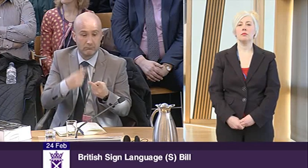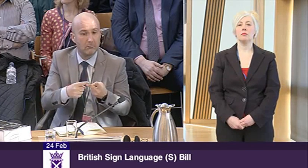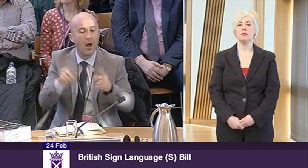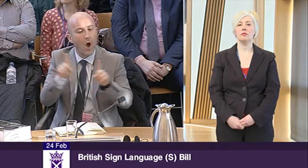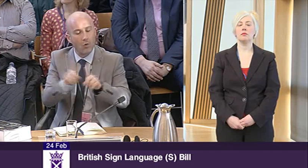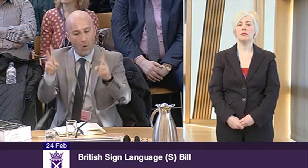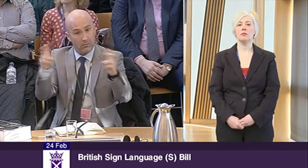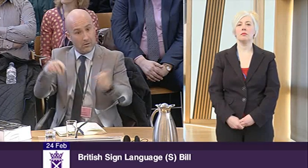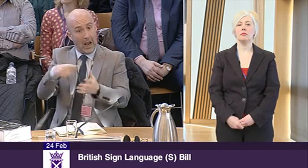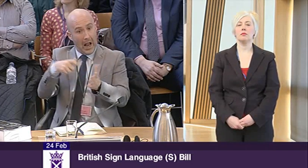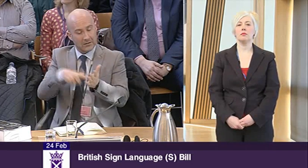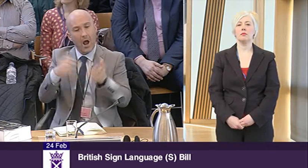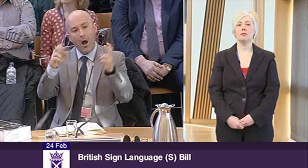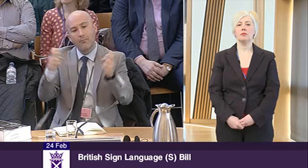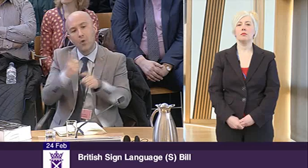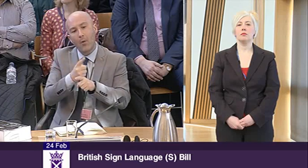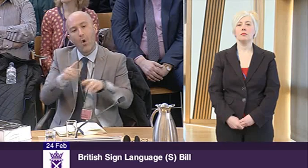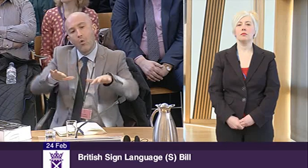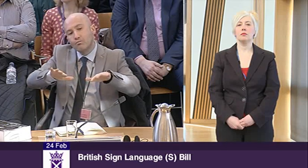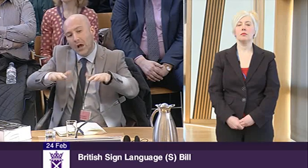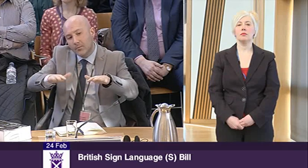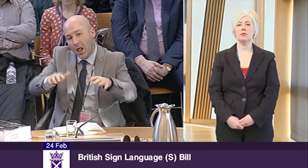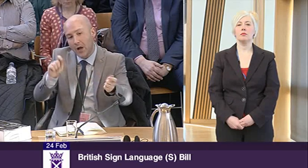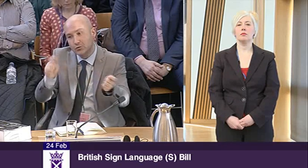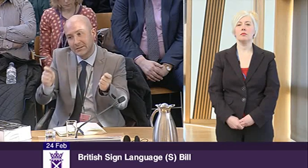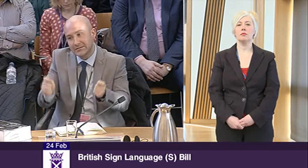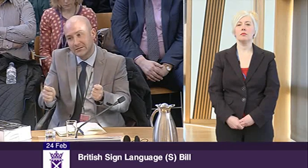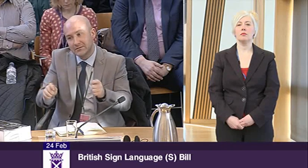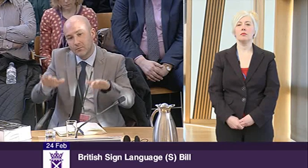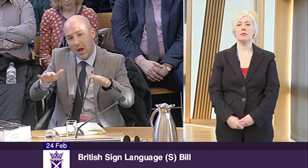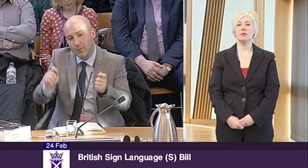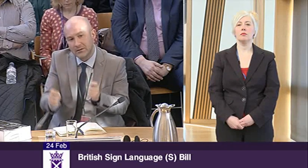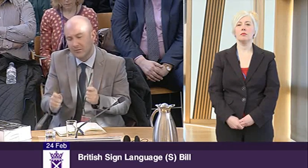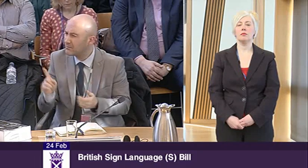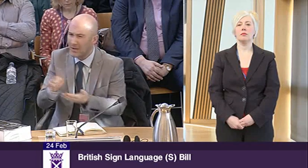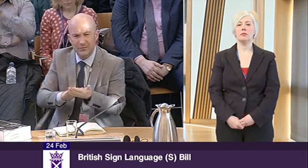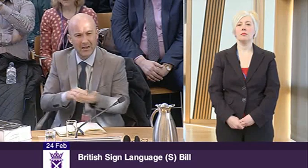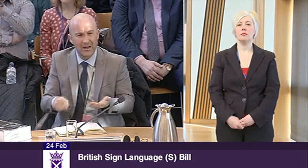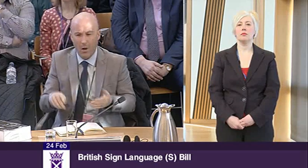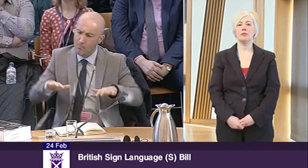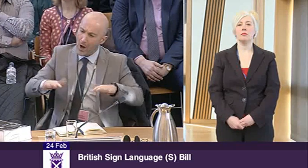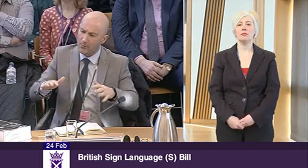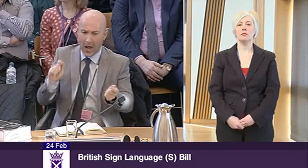have to find ways of working round it. The 2010 act talks about reasonable adjustments,